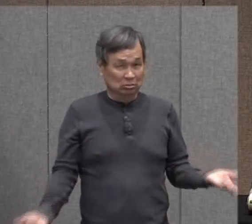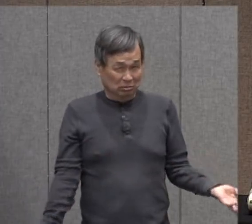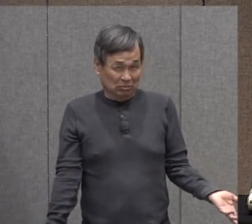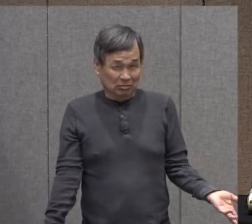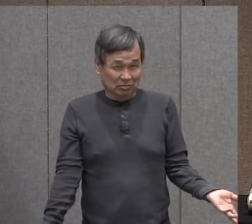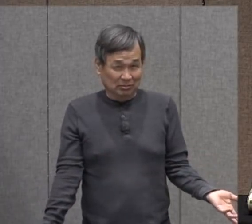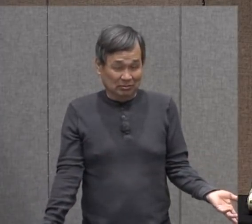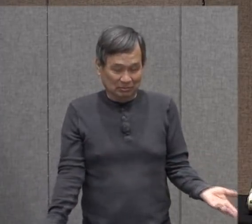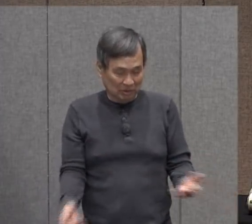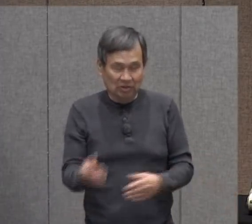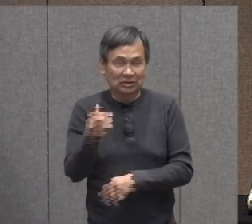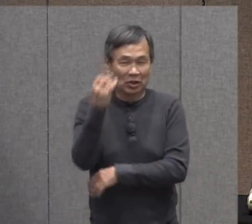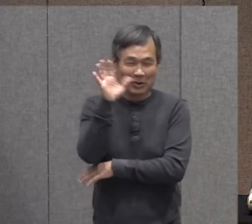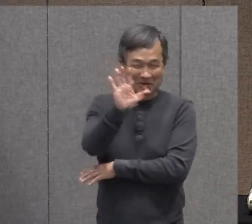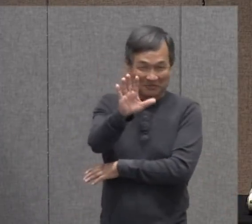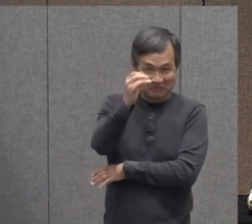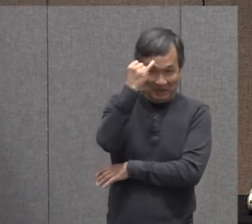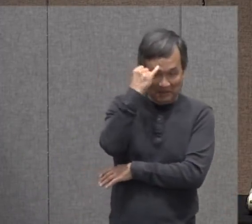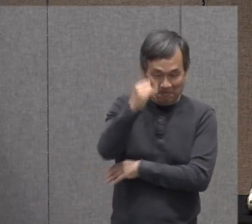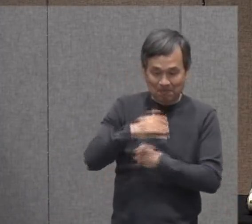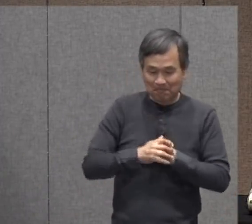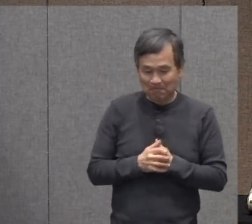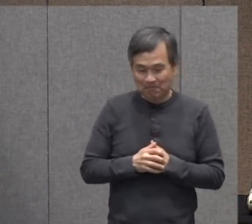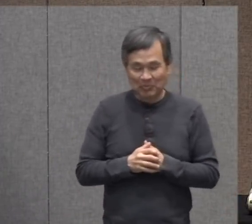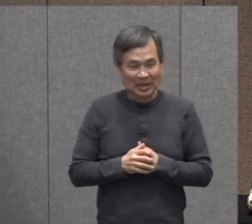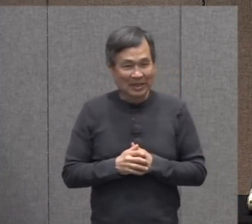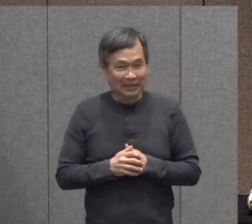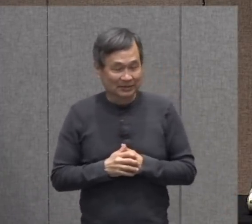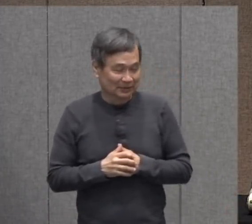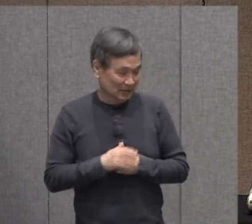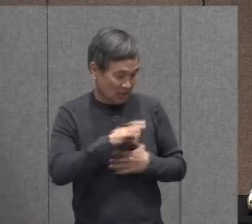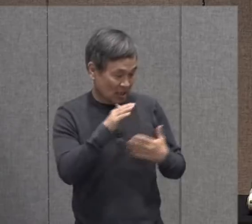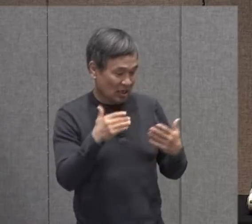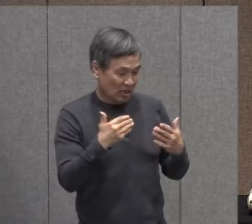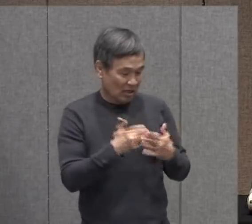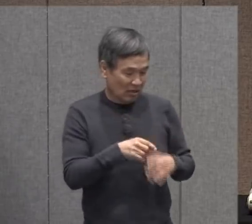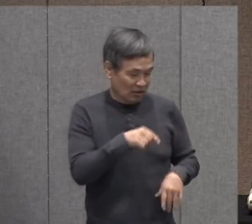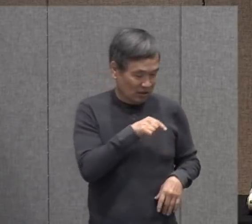What if I test all of these different objects.